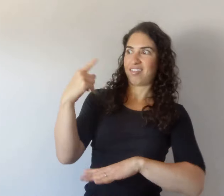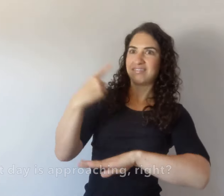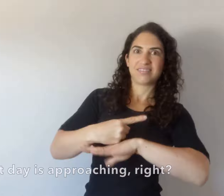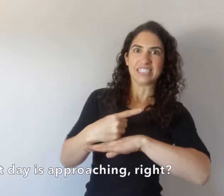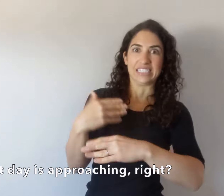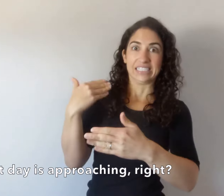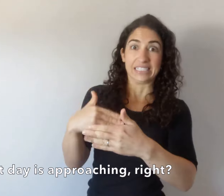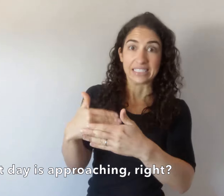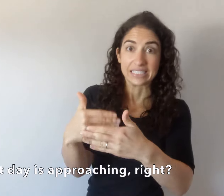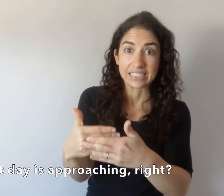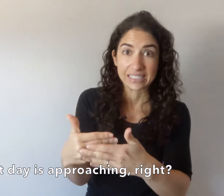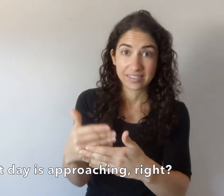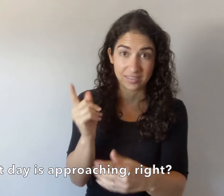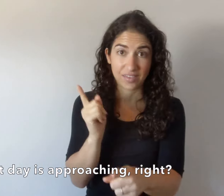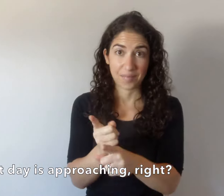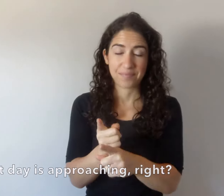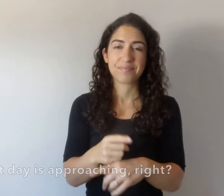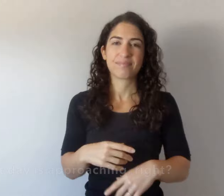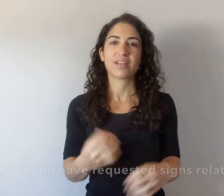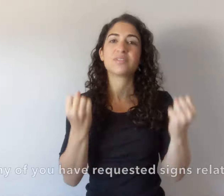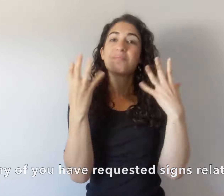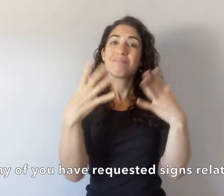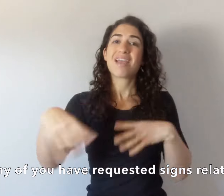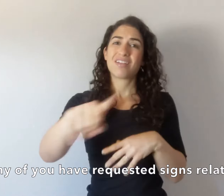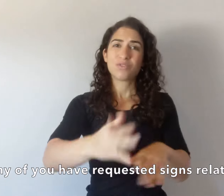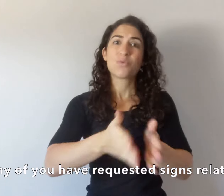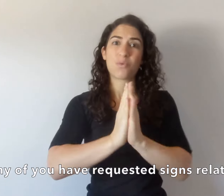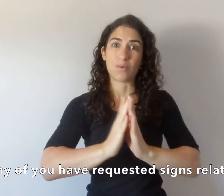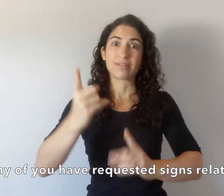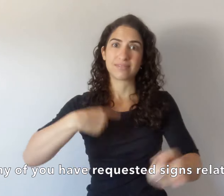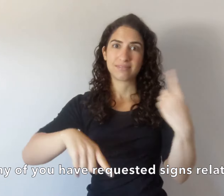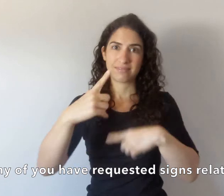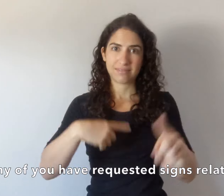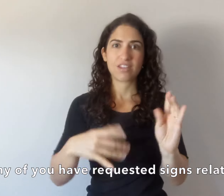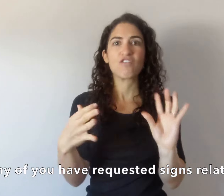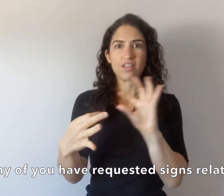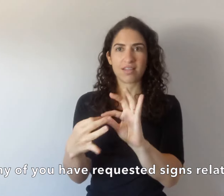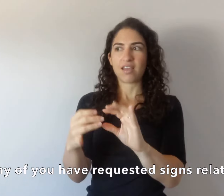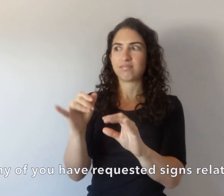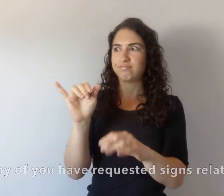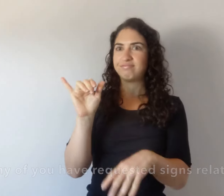That day is approaching, right? Many of you have requested signs related to